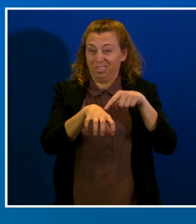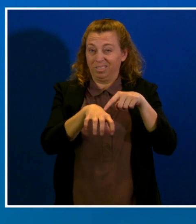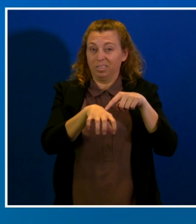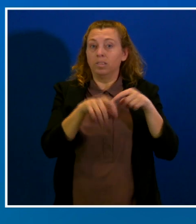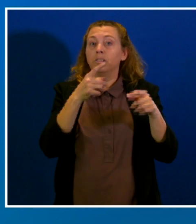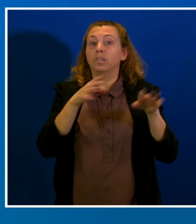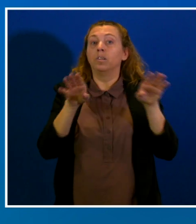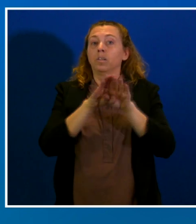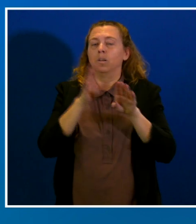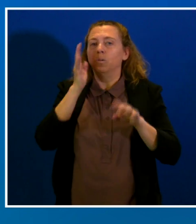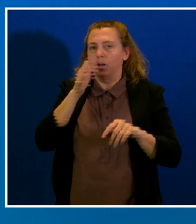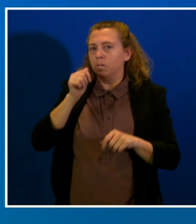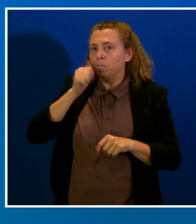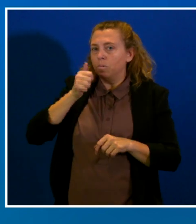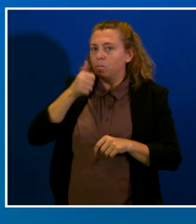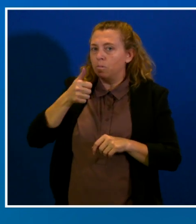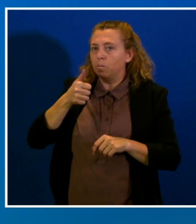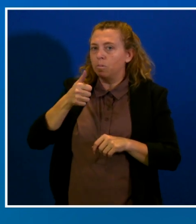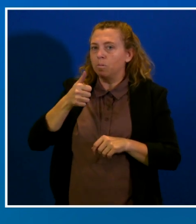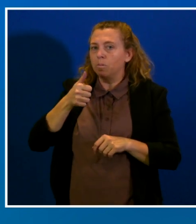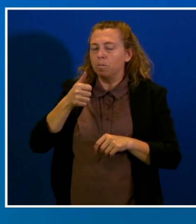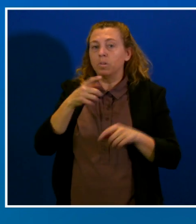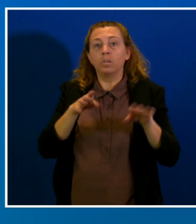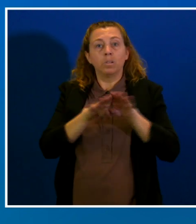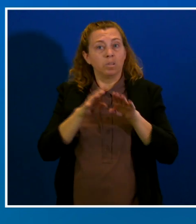order to expand vaccination efforts at the site.